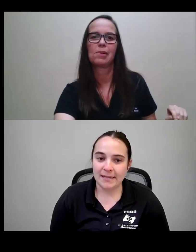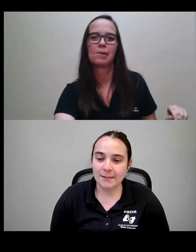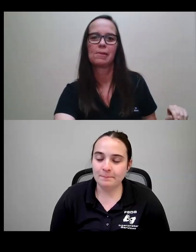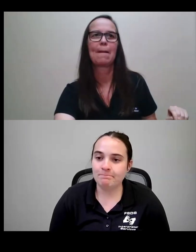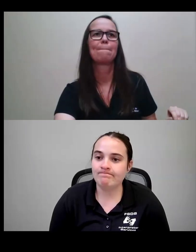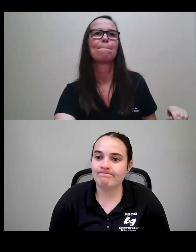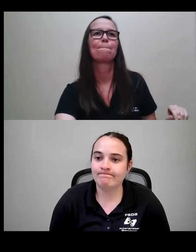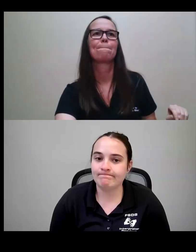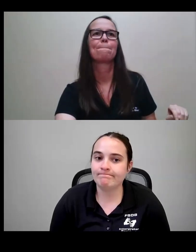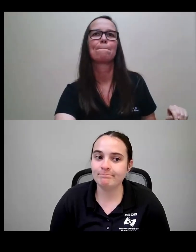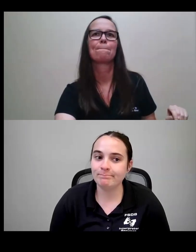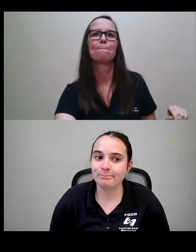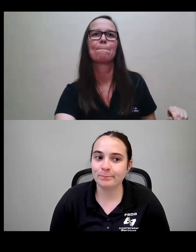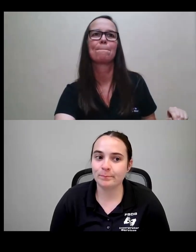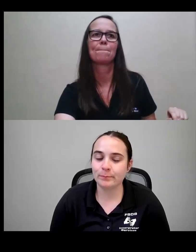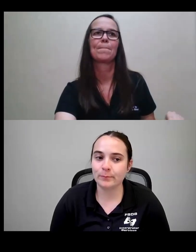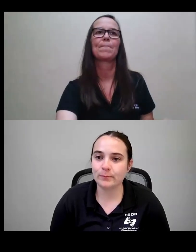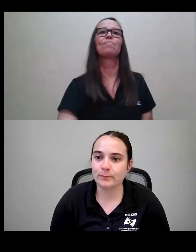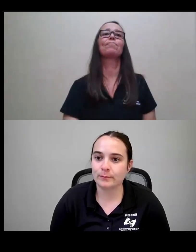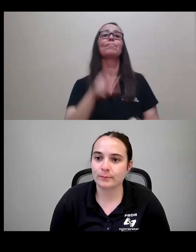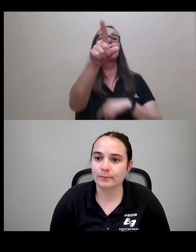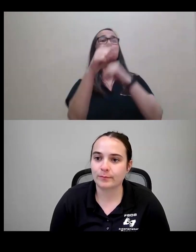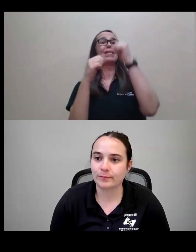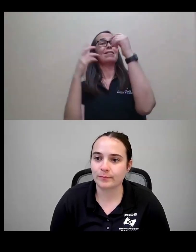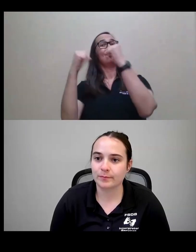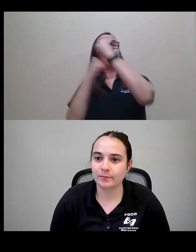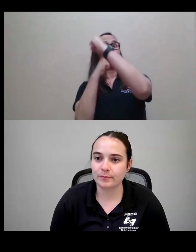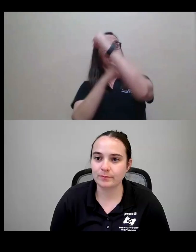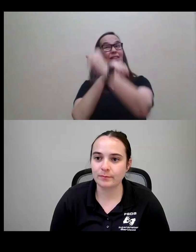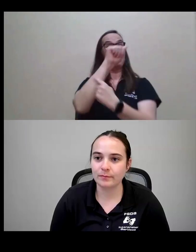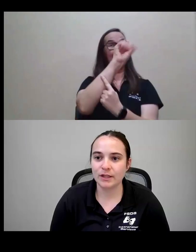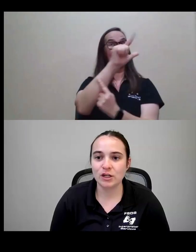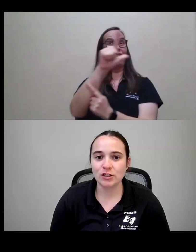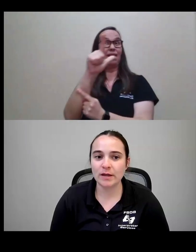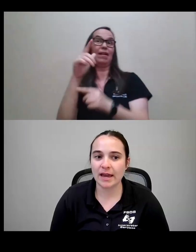Okay.